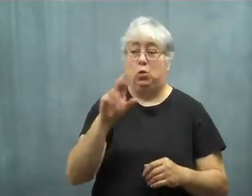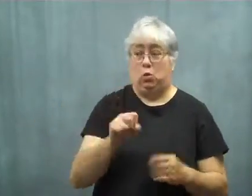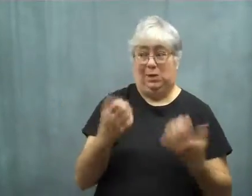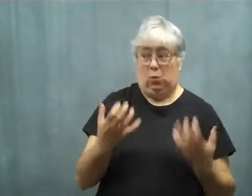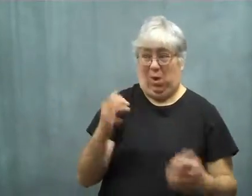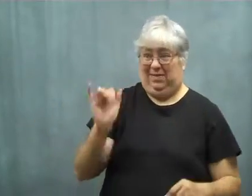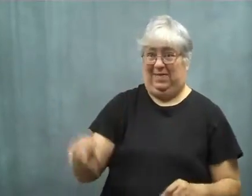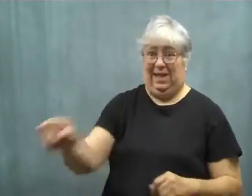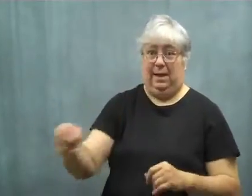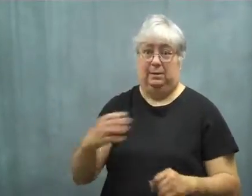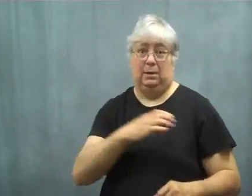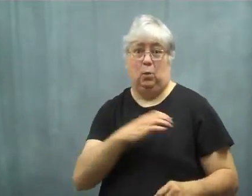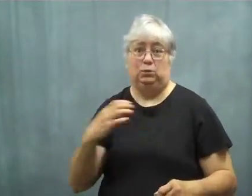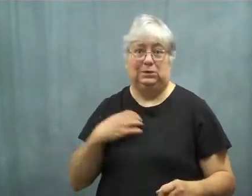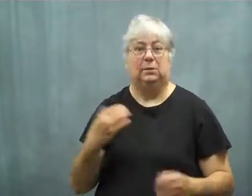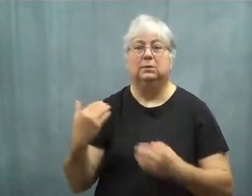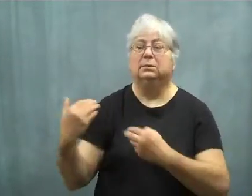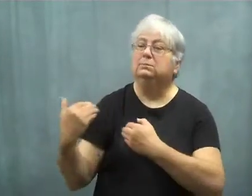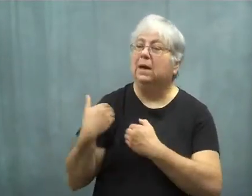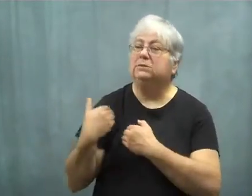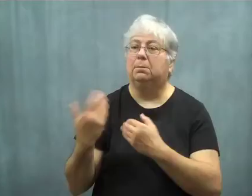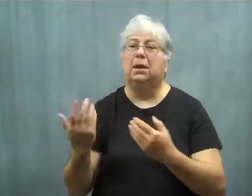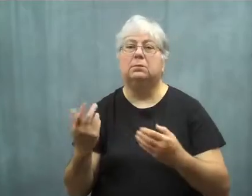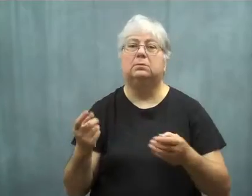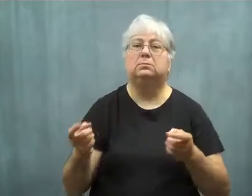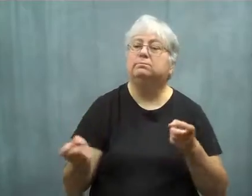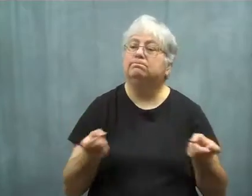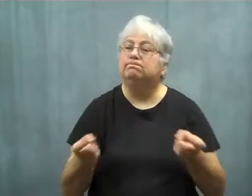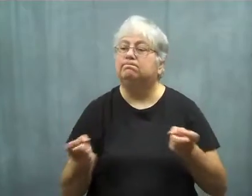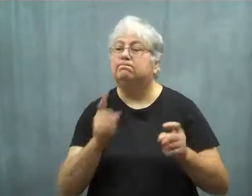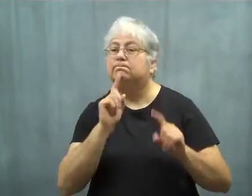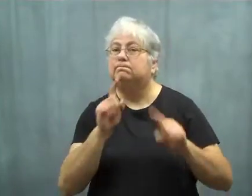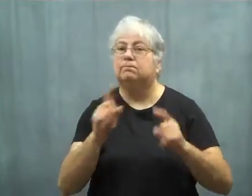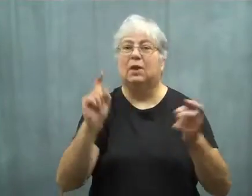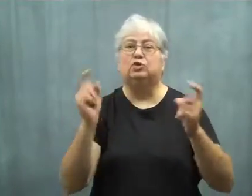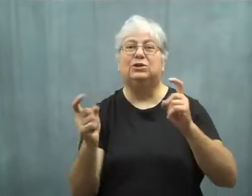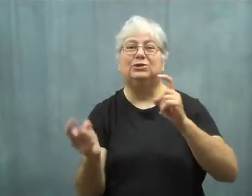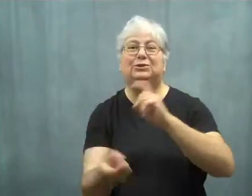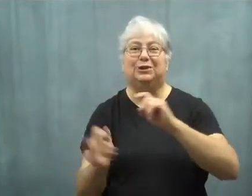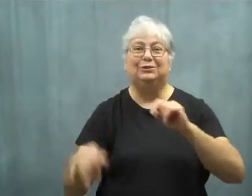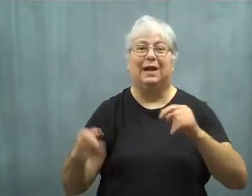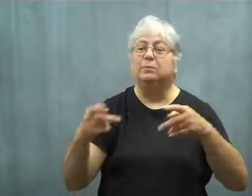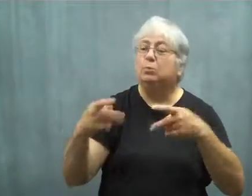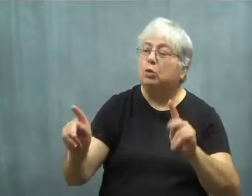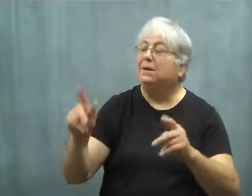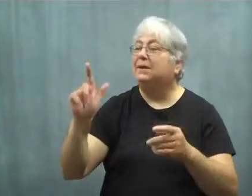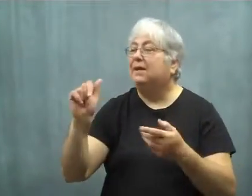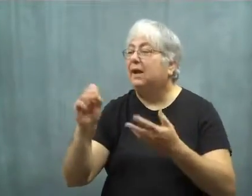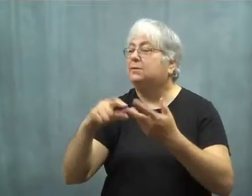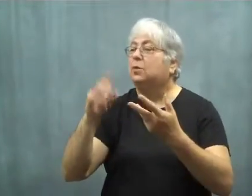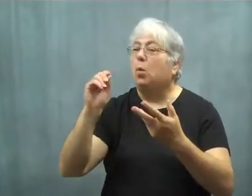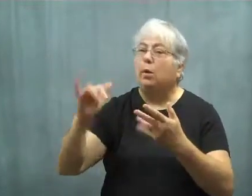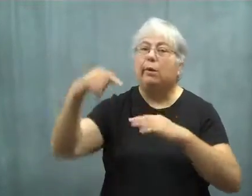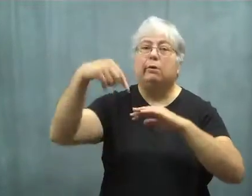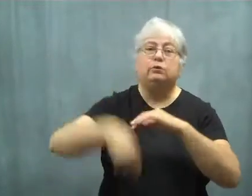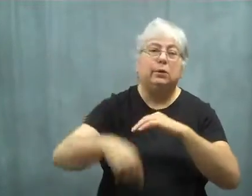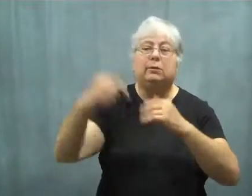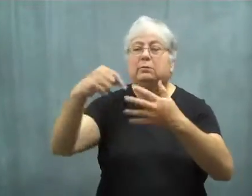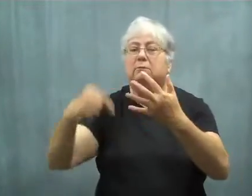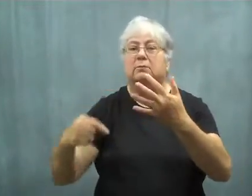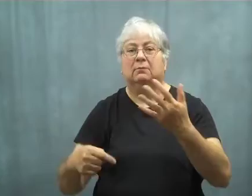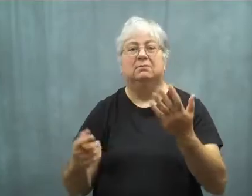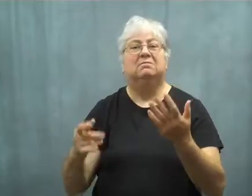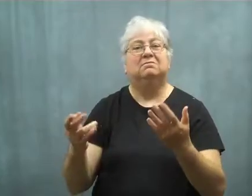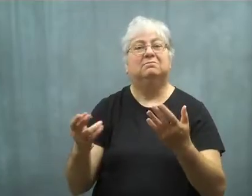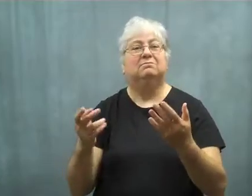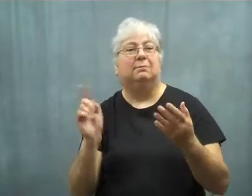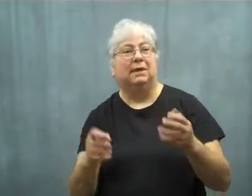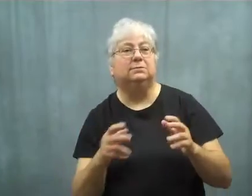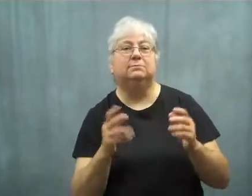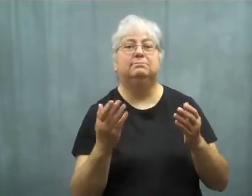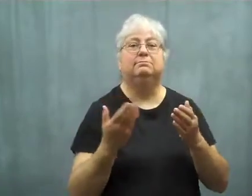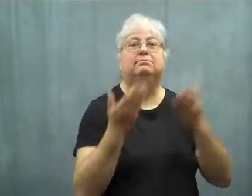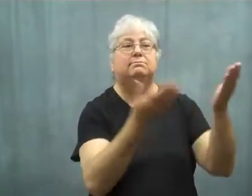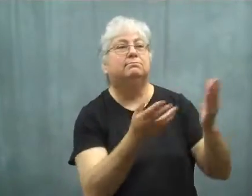The U.S. wants this council to manage the changes, and permits for drilling and so forth.